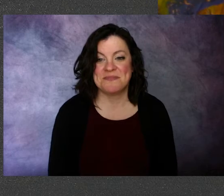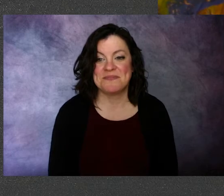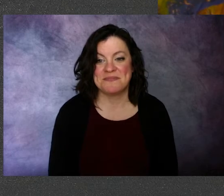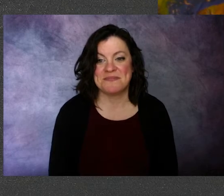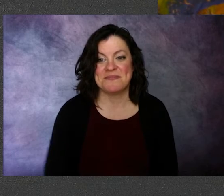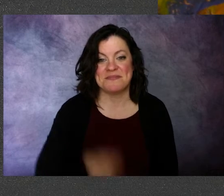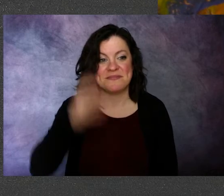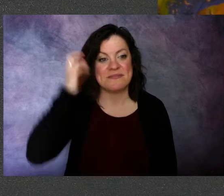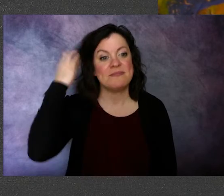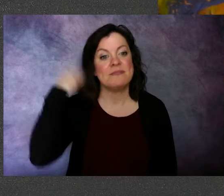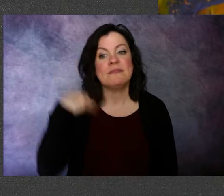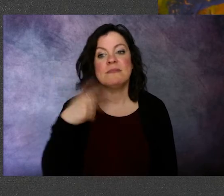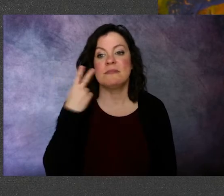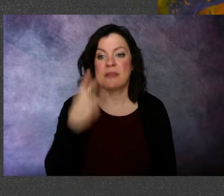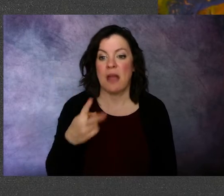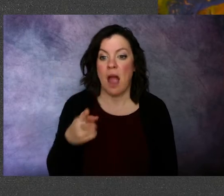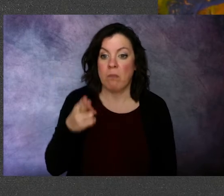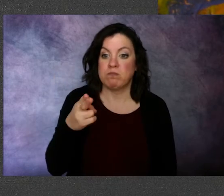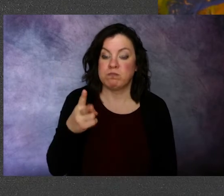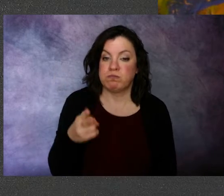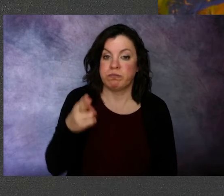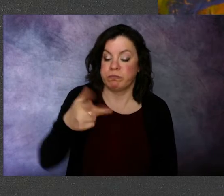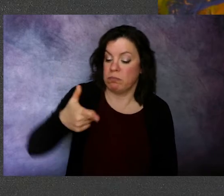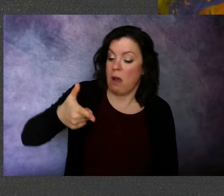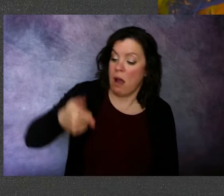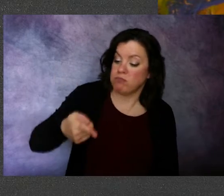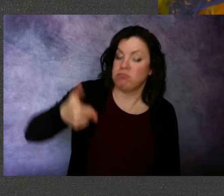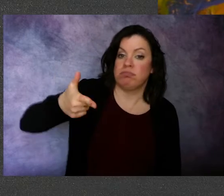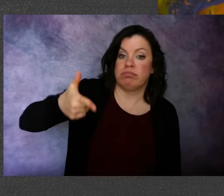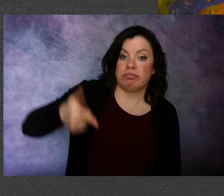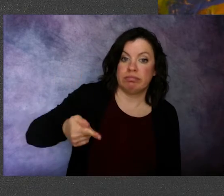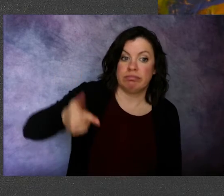Do you see how my hand is staying still? It's cutting with the scissors,